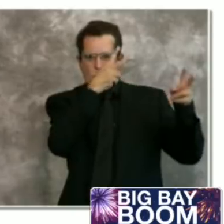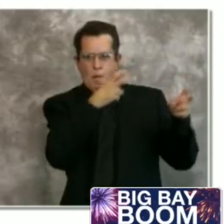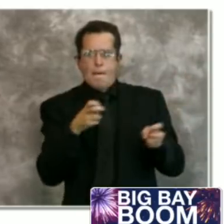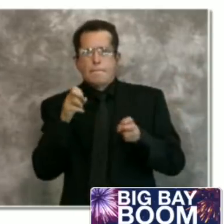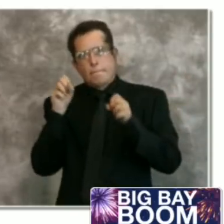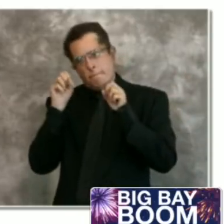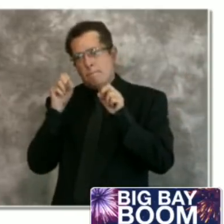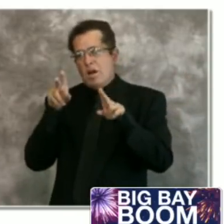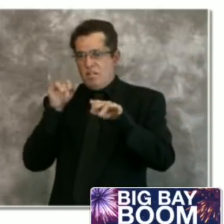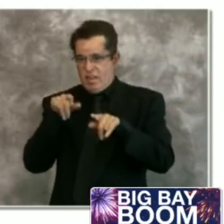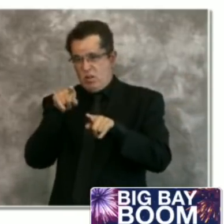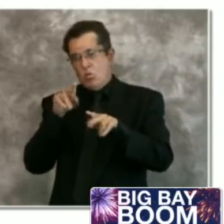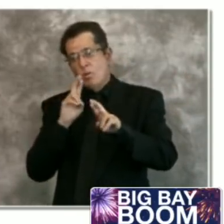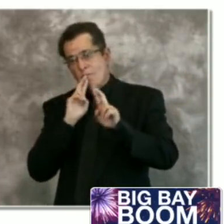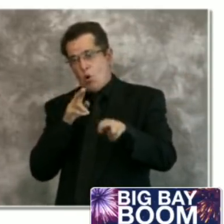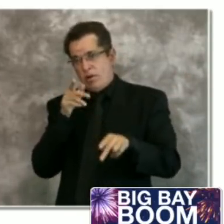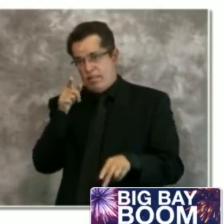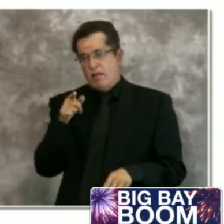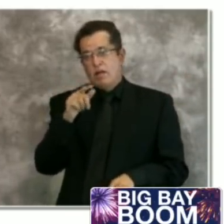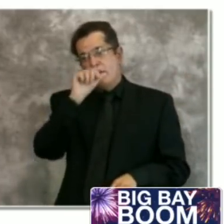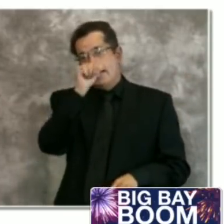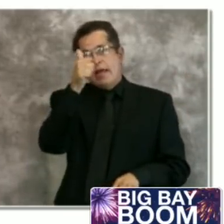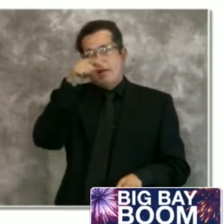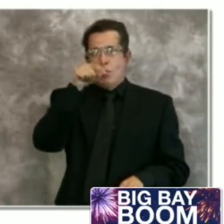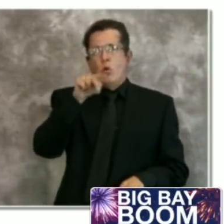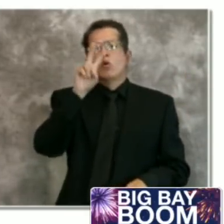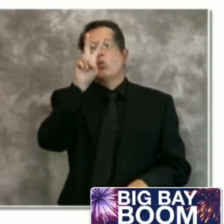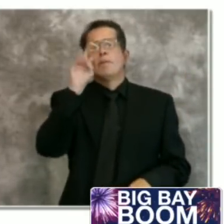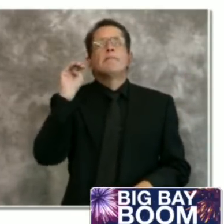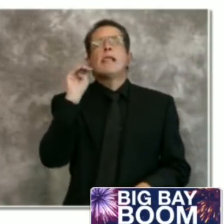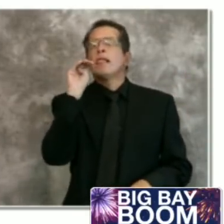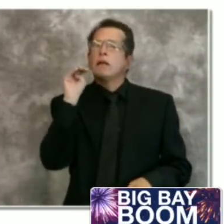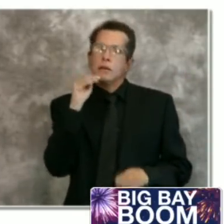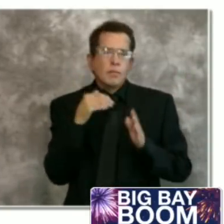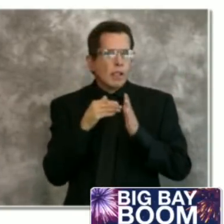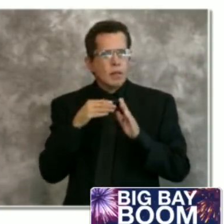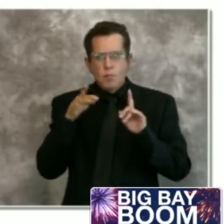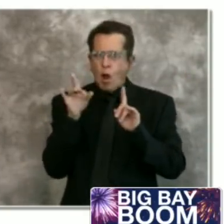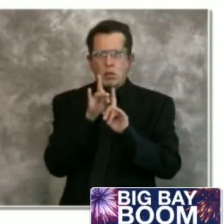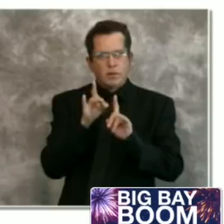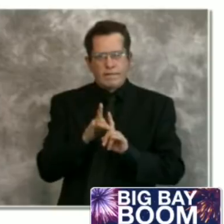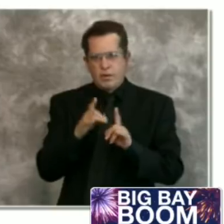NATIONAL AND STATE STATISTICS. I BASED ON OUR DATA THAT DOES RETREAT FROM THE JOHNS HOPKINS